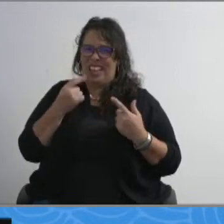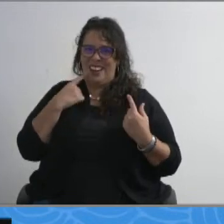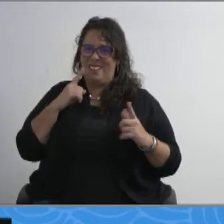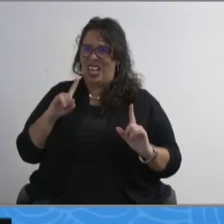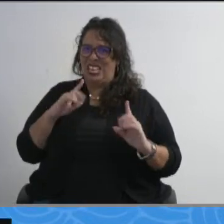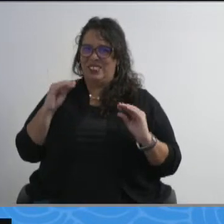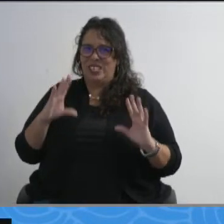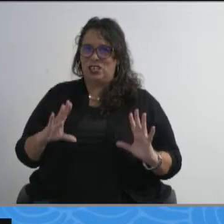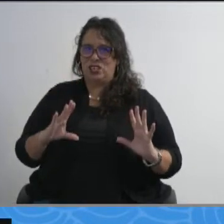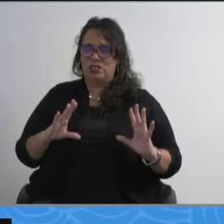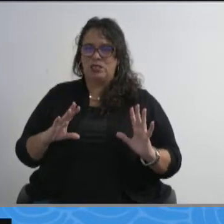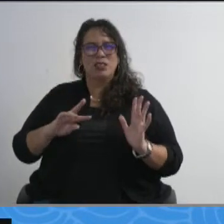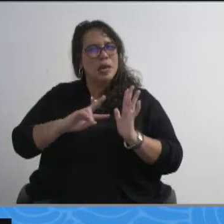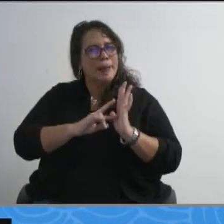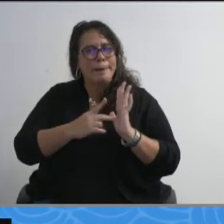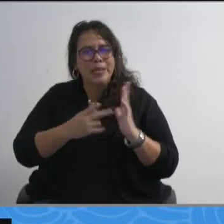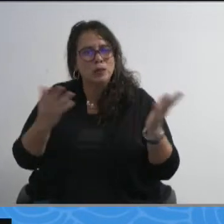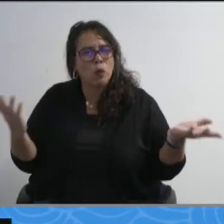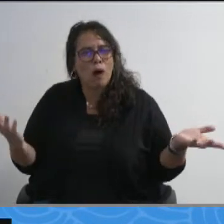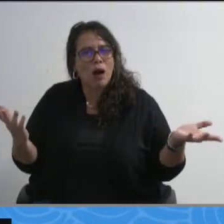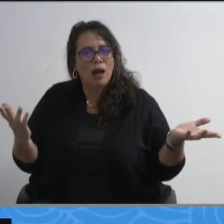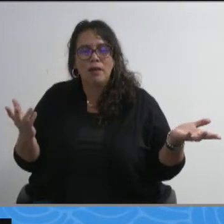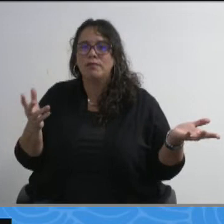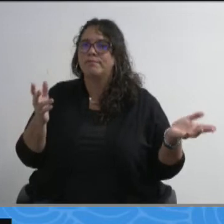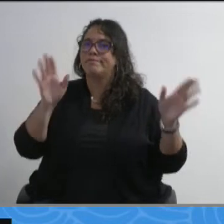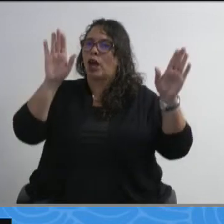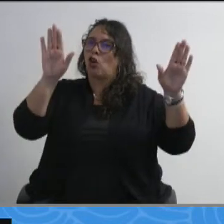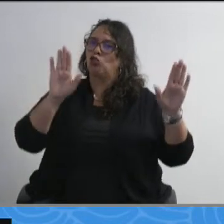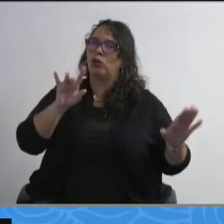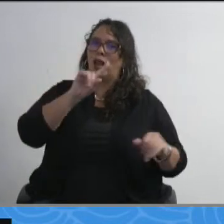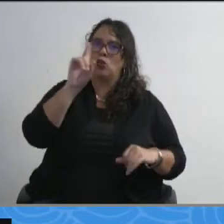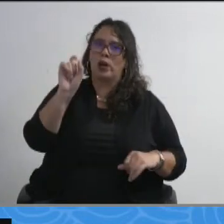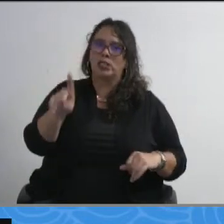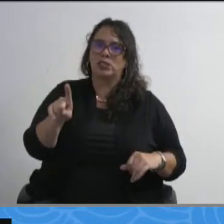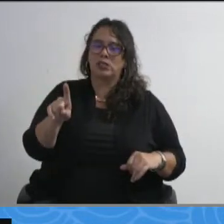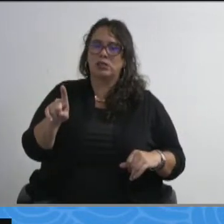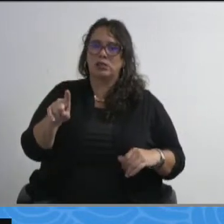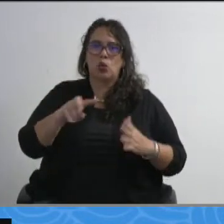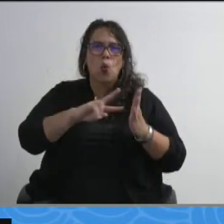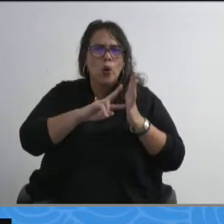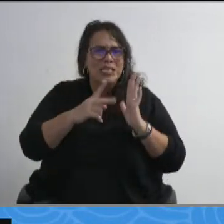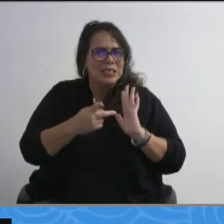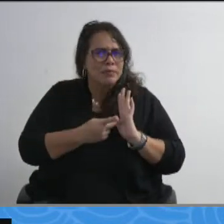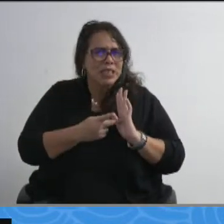to determine in our study. What are out of field teachers? What are inexperienced teachers?